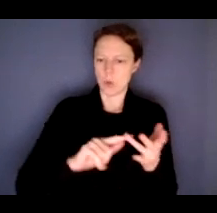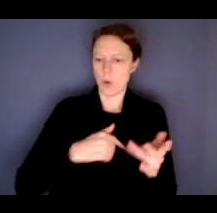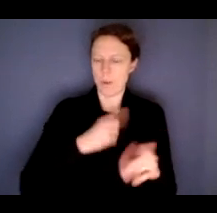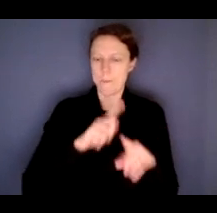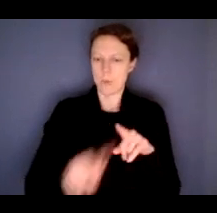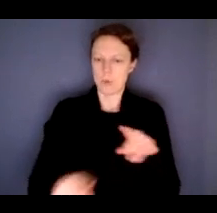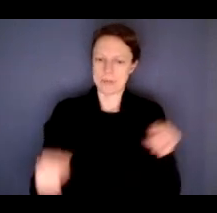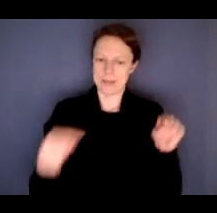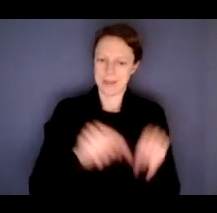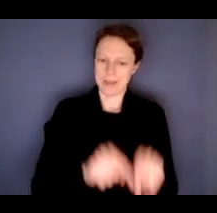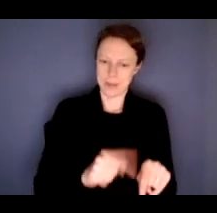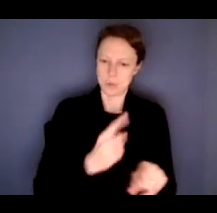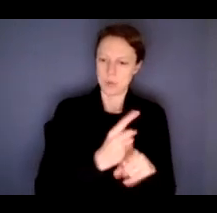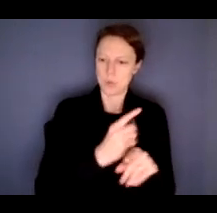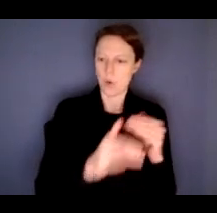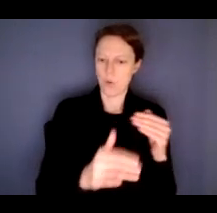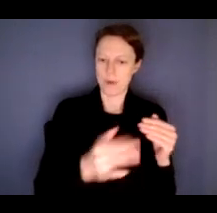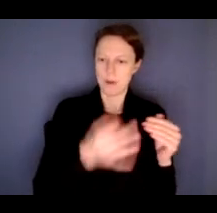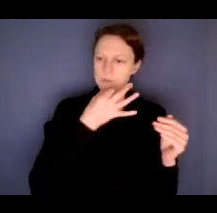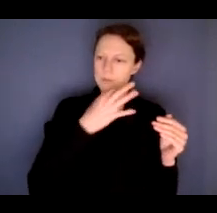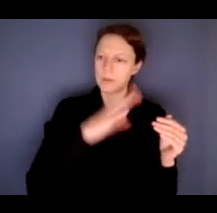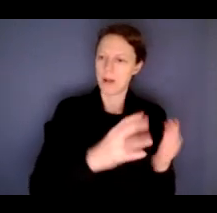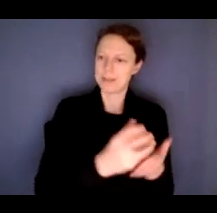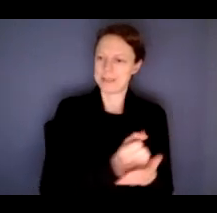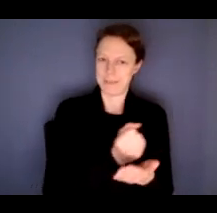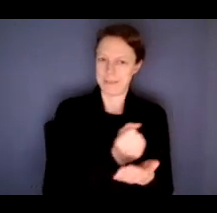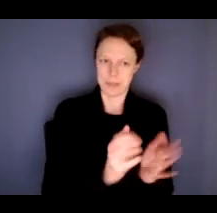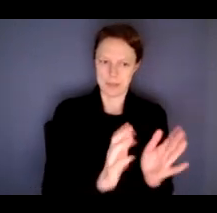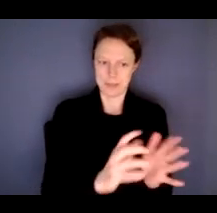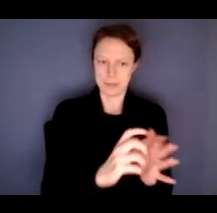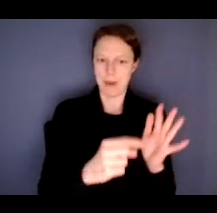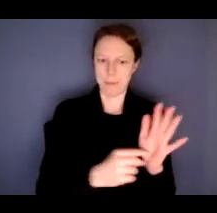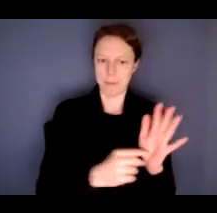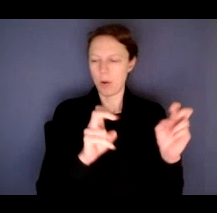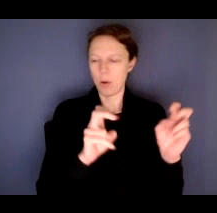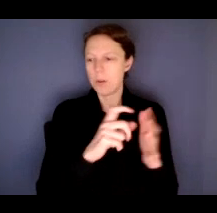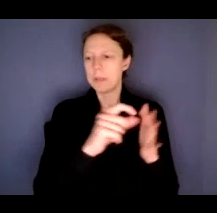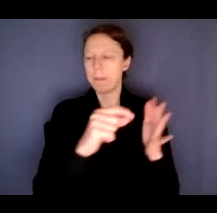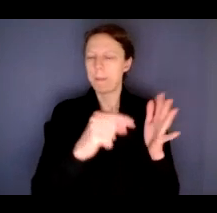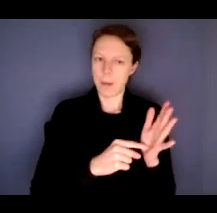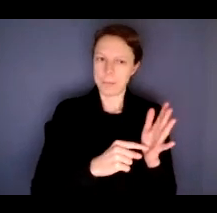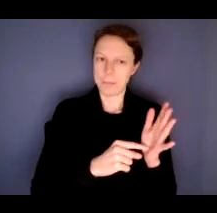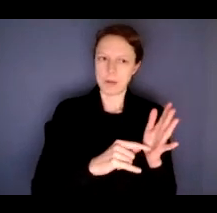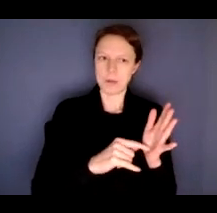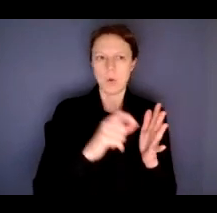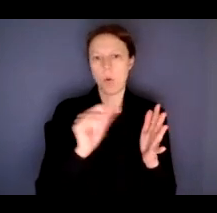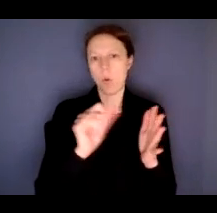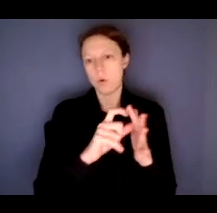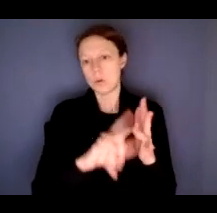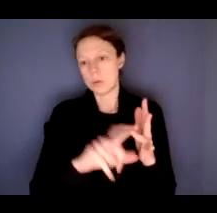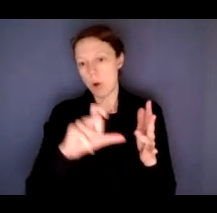safety. You often hear us referred as child safety, the department or DOCS. In general,